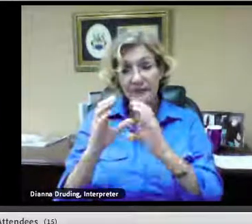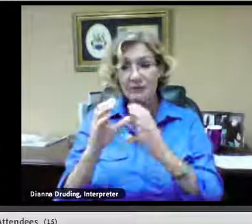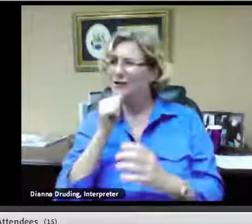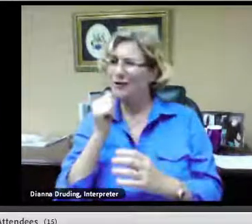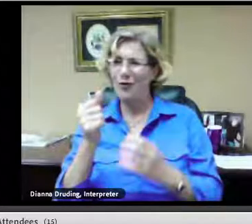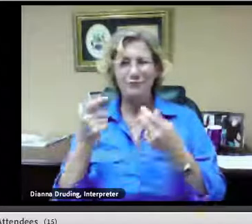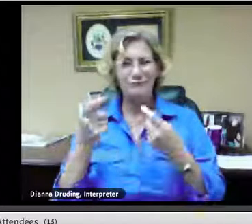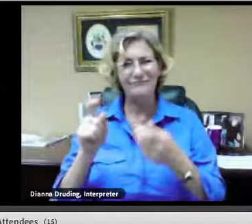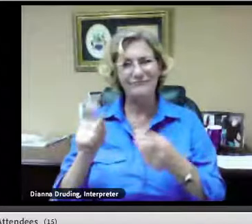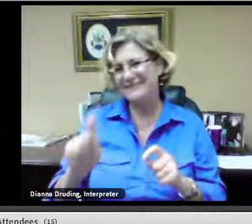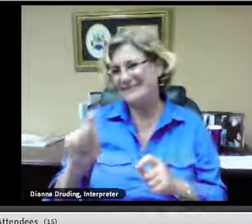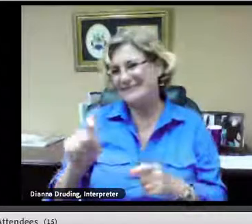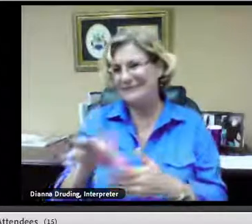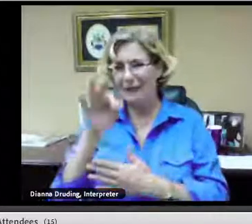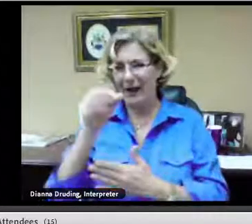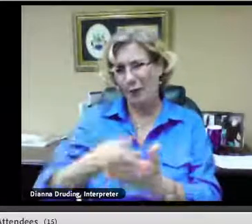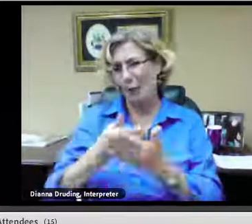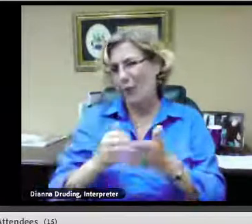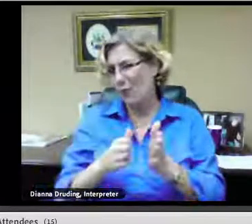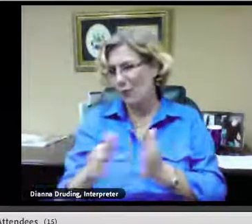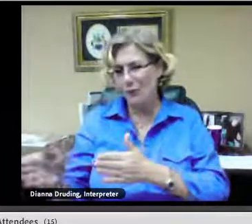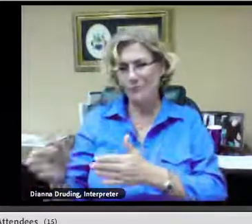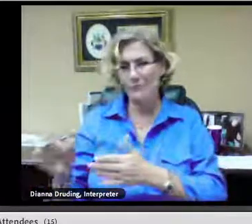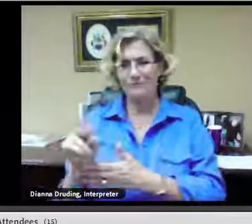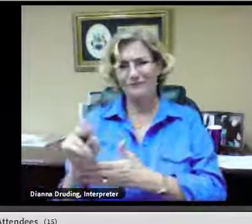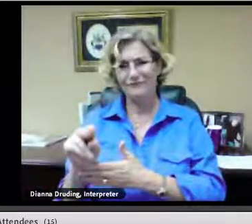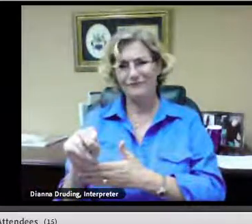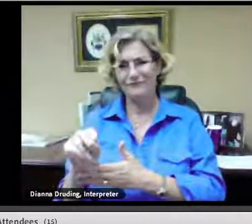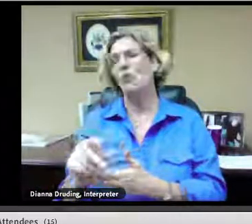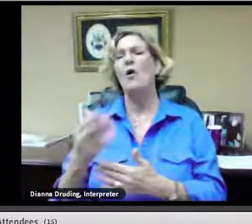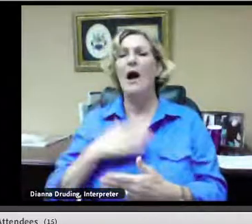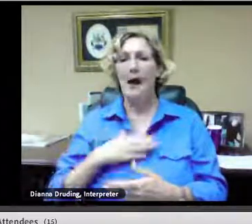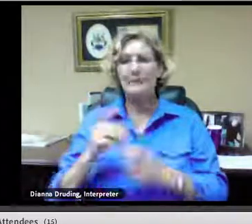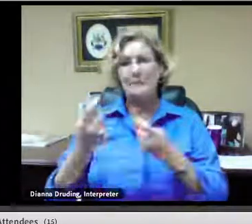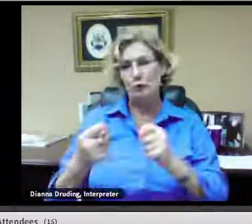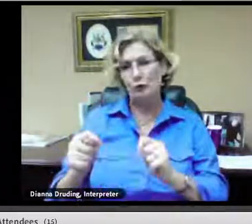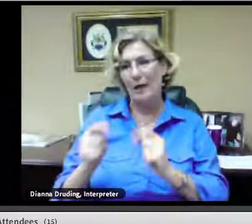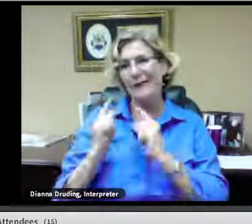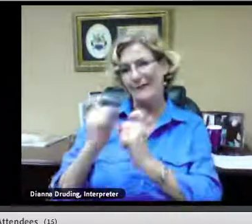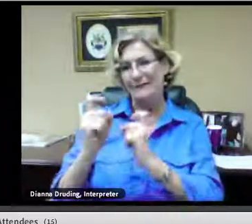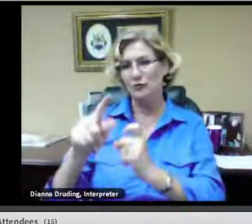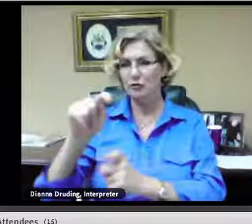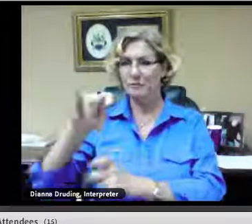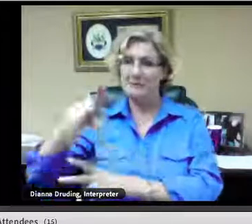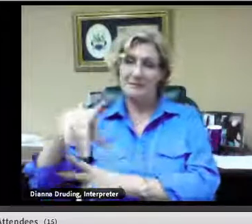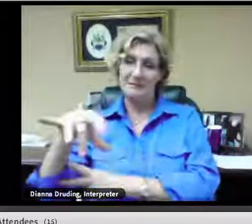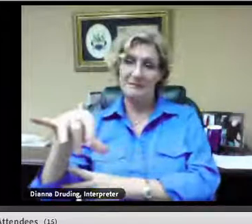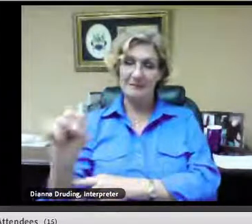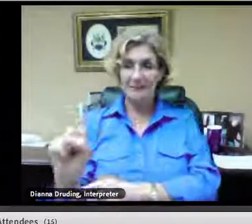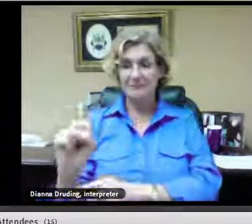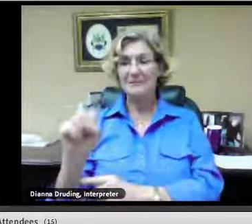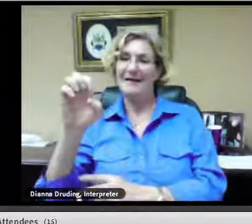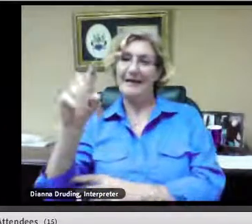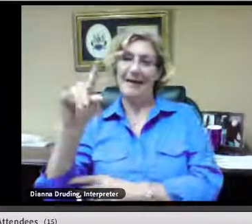so I'm just going to try by the end in the last one, give you some tips on etiquette and point you in the direction of those handouts.